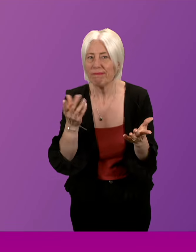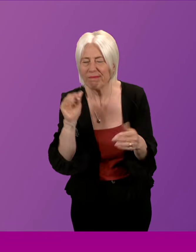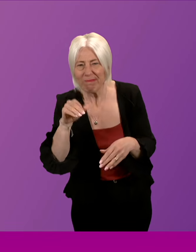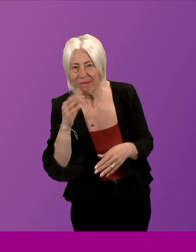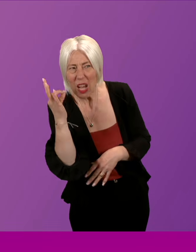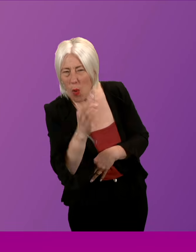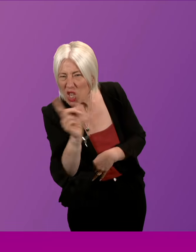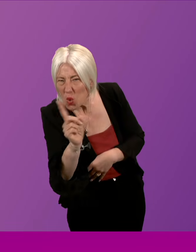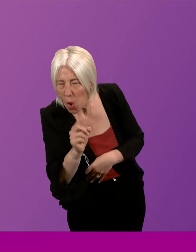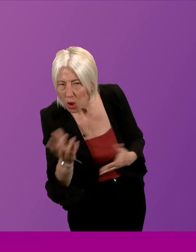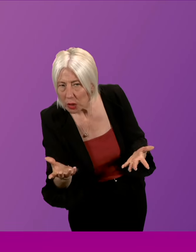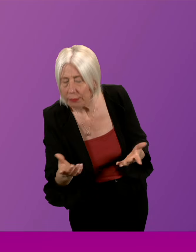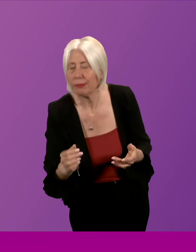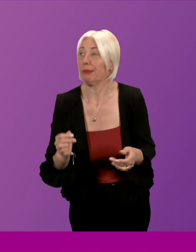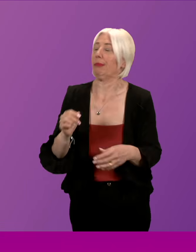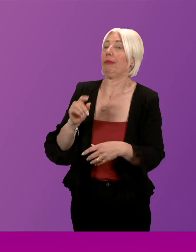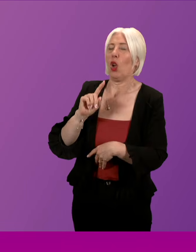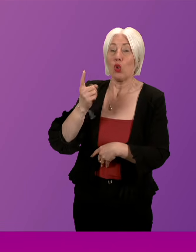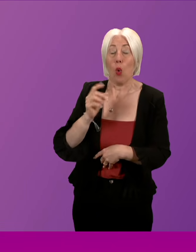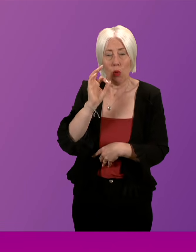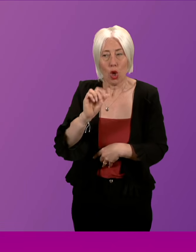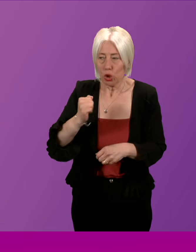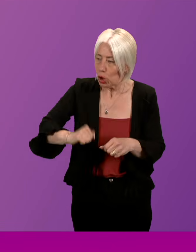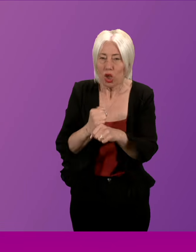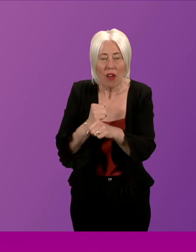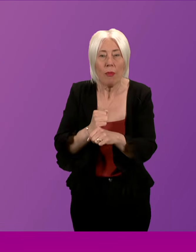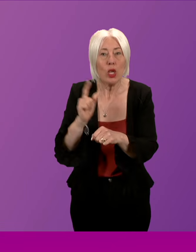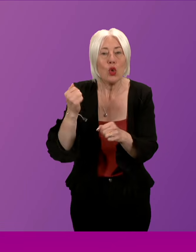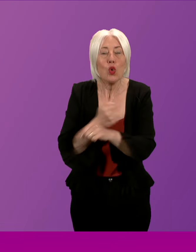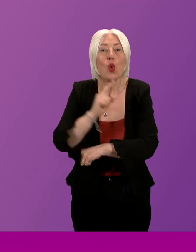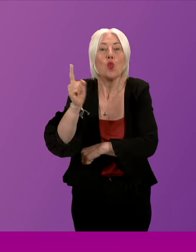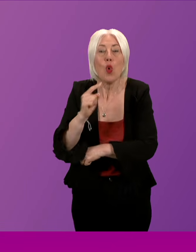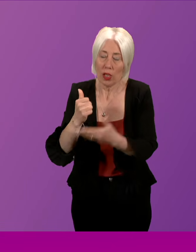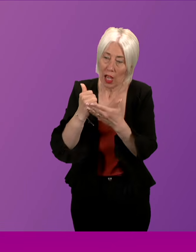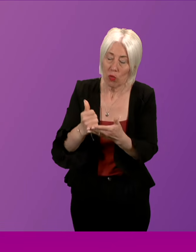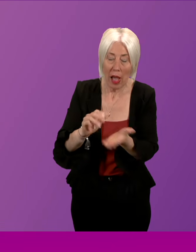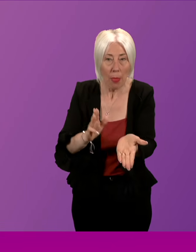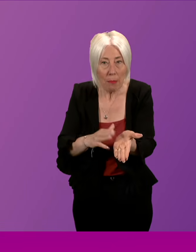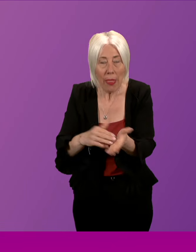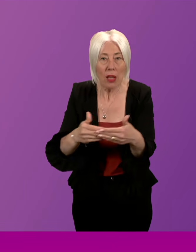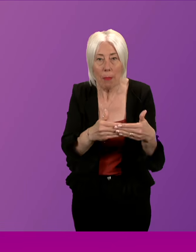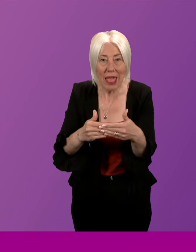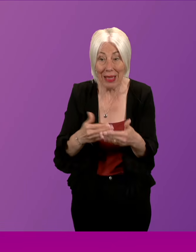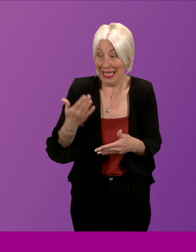What action will the First Minister’s Government take now to help those mothers and babies who are in need?